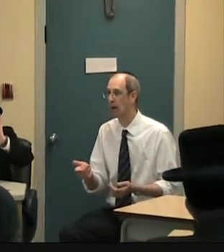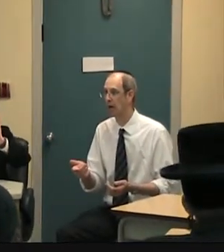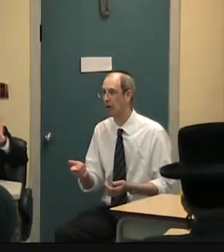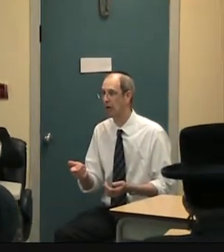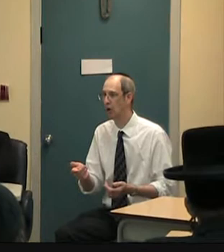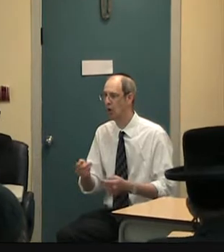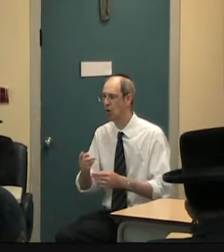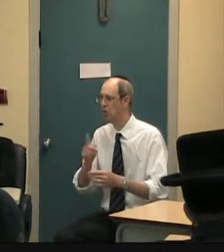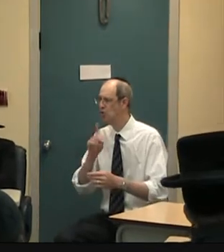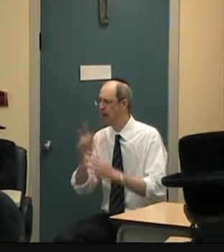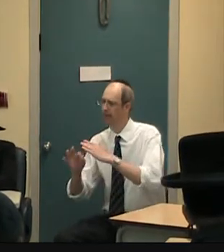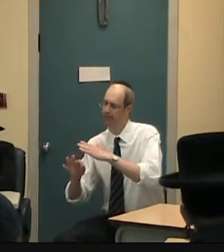night what morning began